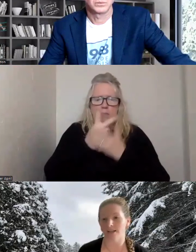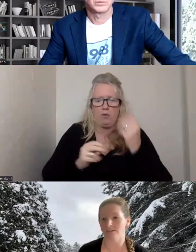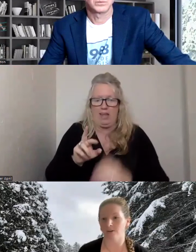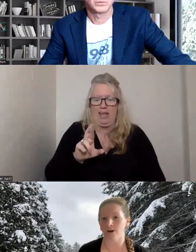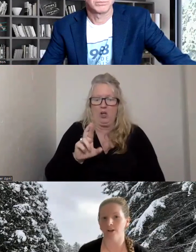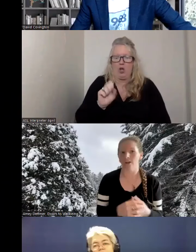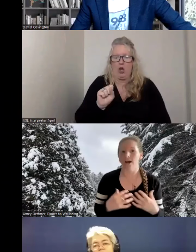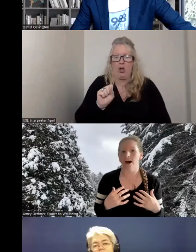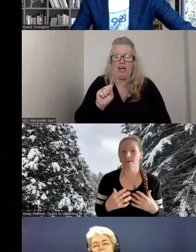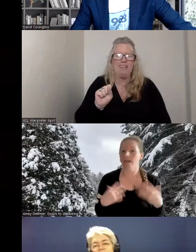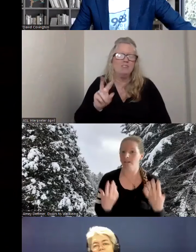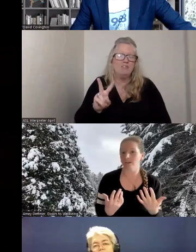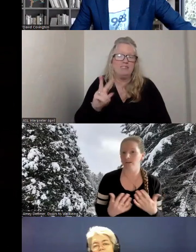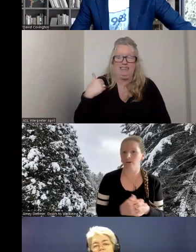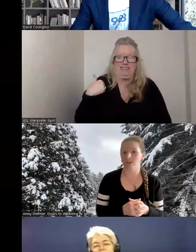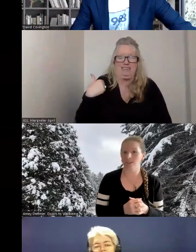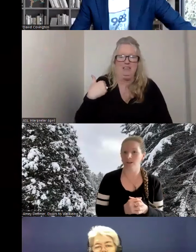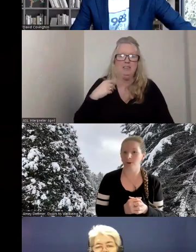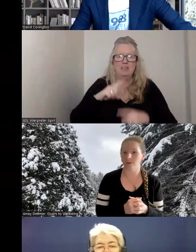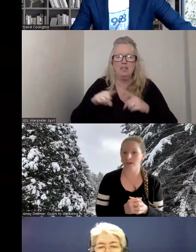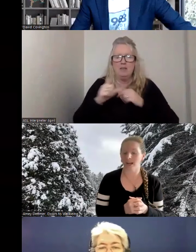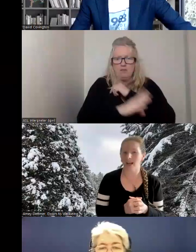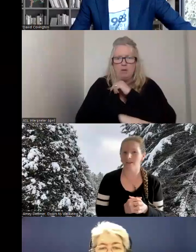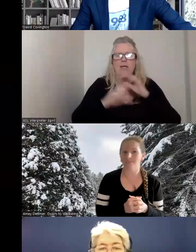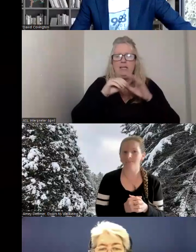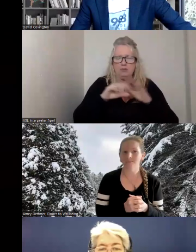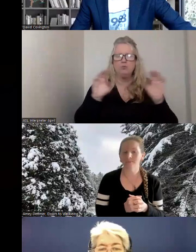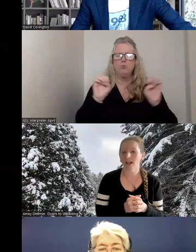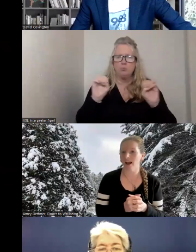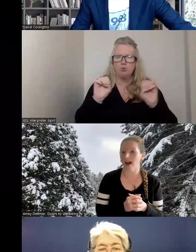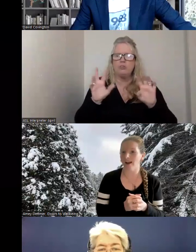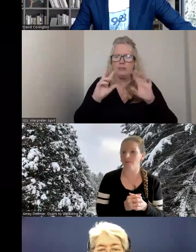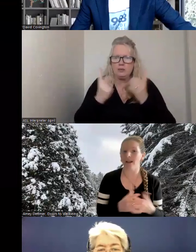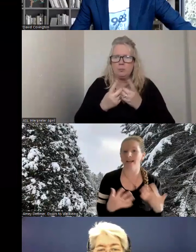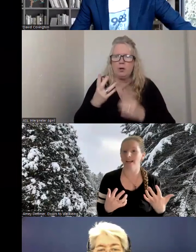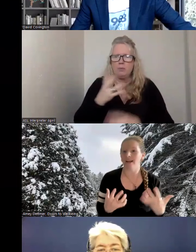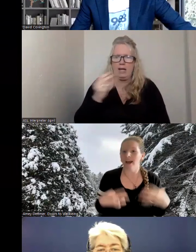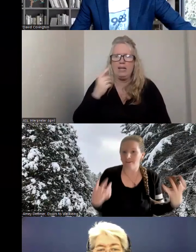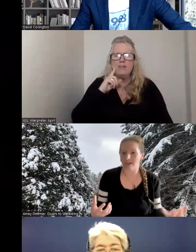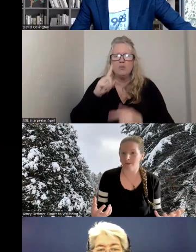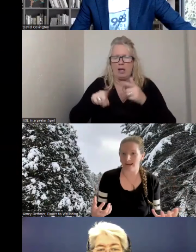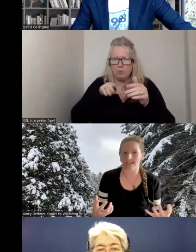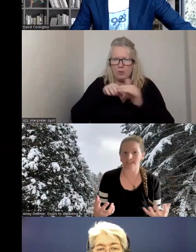THE FALL INTO THE EMERGENCY DEPARTMENT. I WENT IN HAVING A PANIC